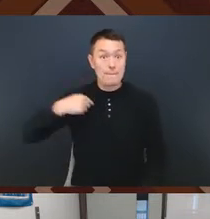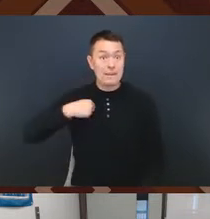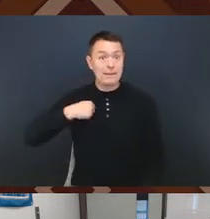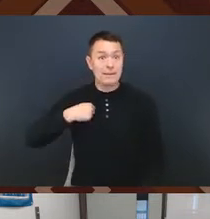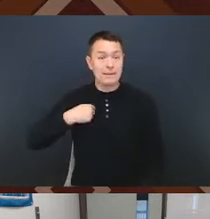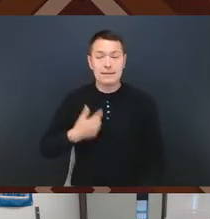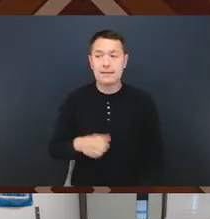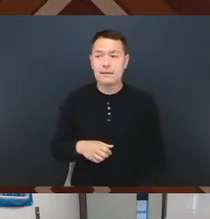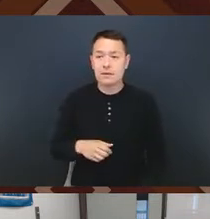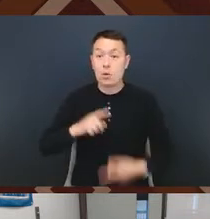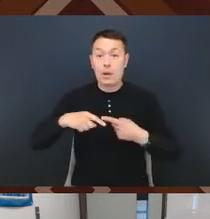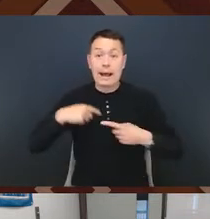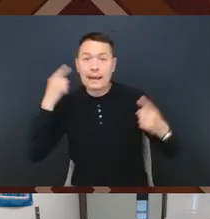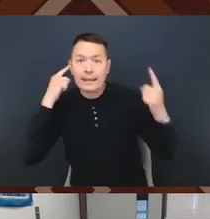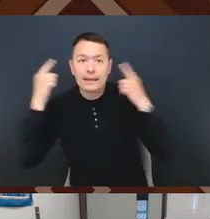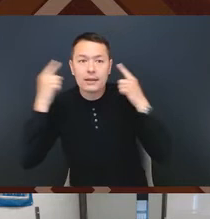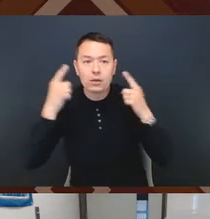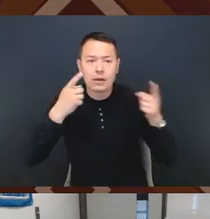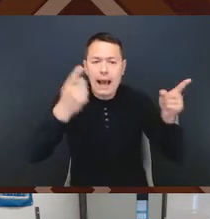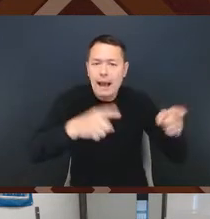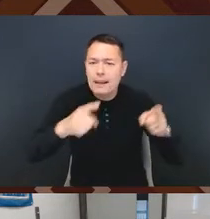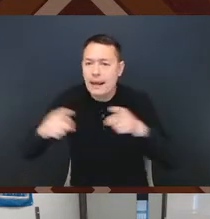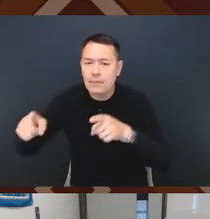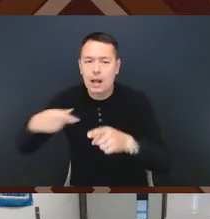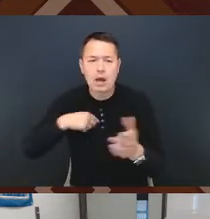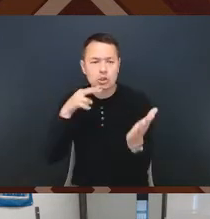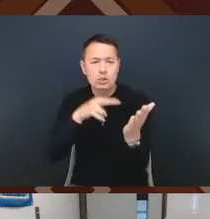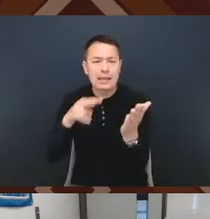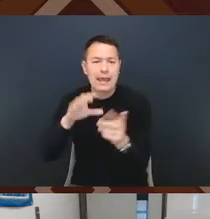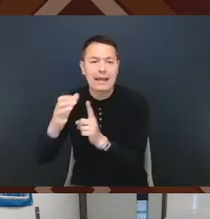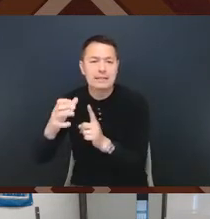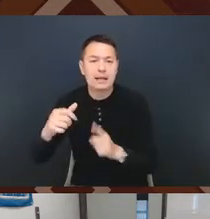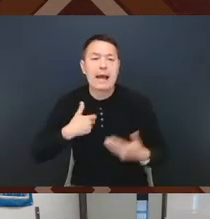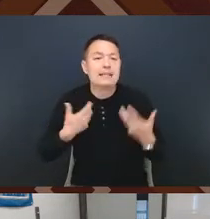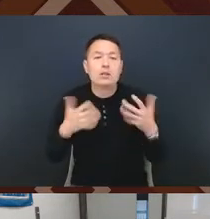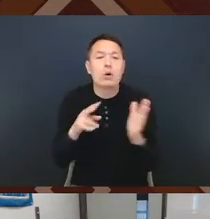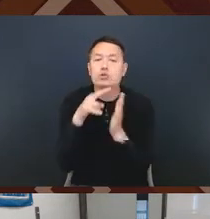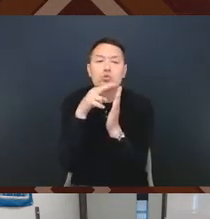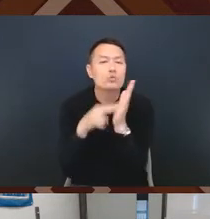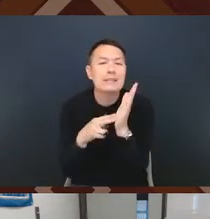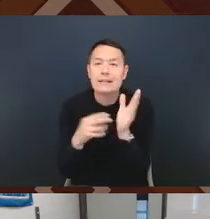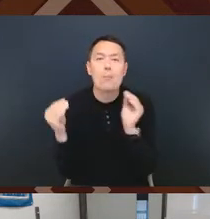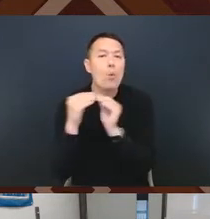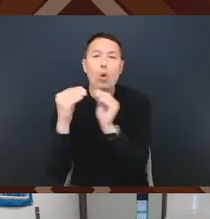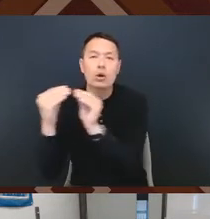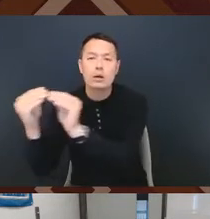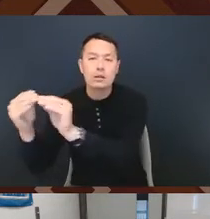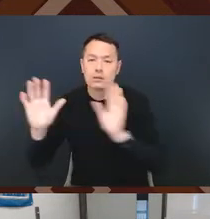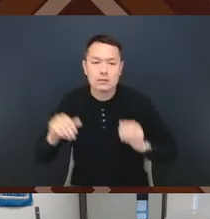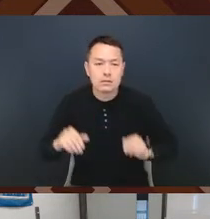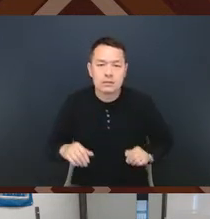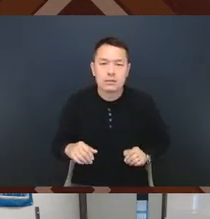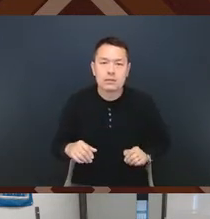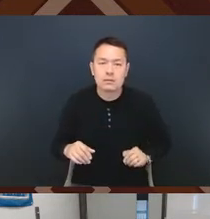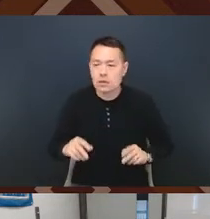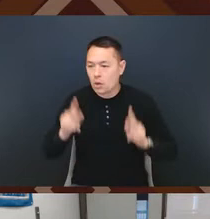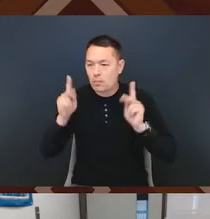when I hear about these cases, I didn't even want to read about more cases about a person being shoved in front of a subway